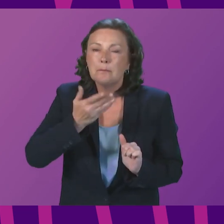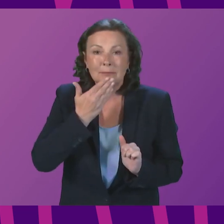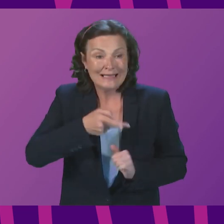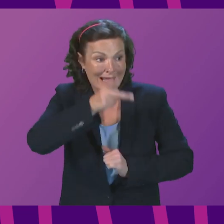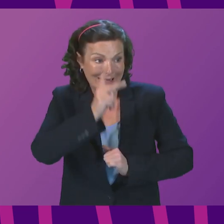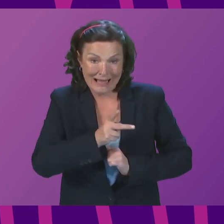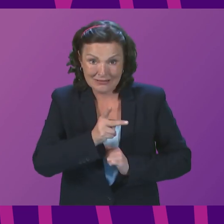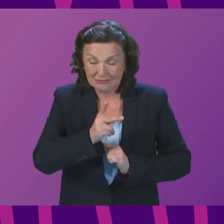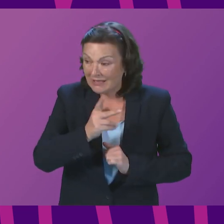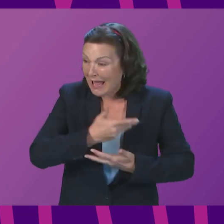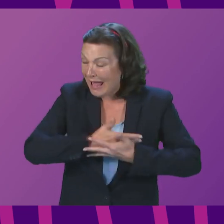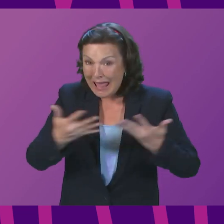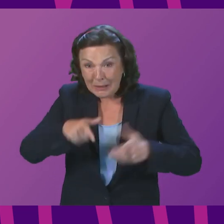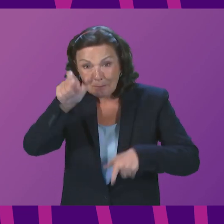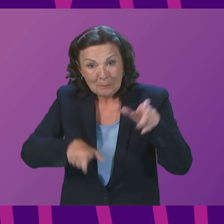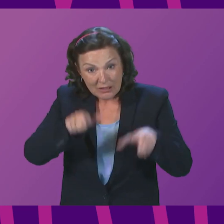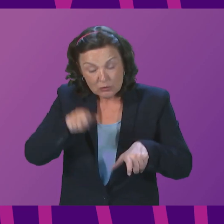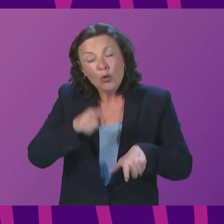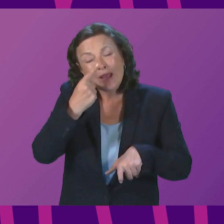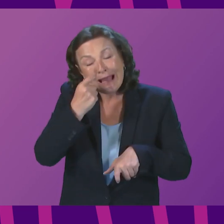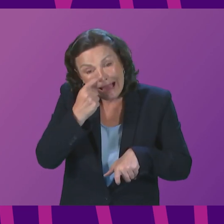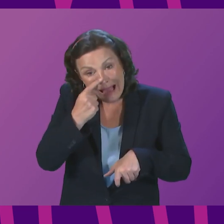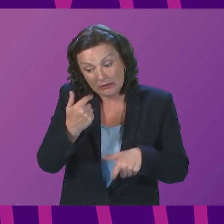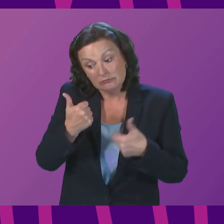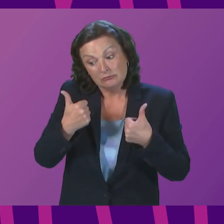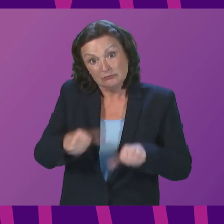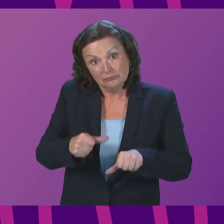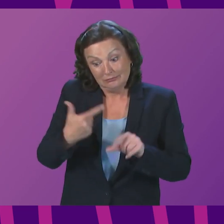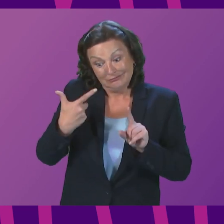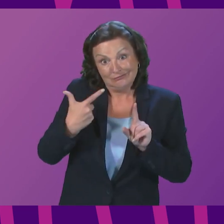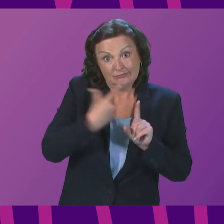to urge all those who are eligible for the vaccine, including the spring booster, to